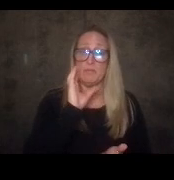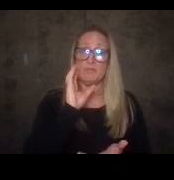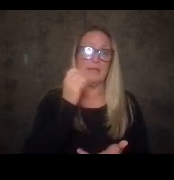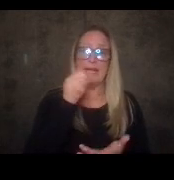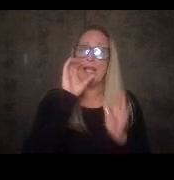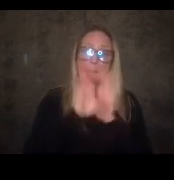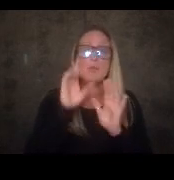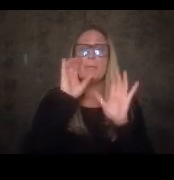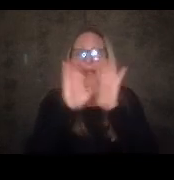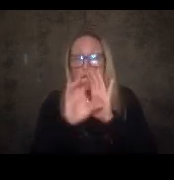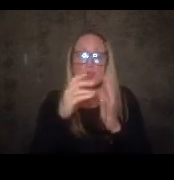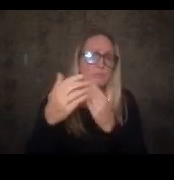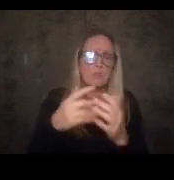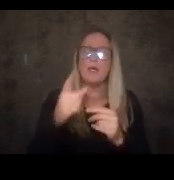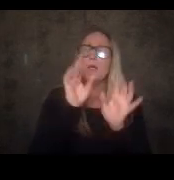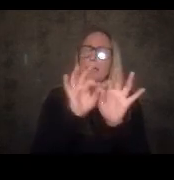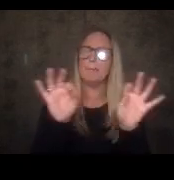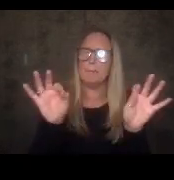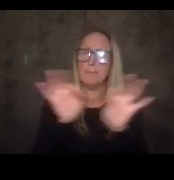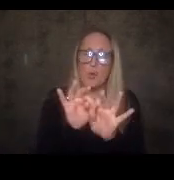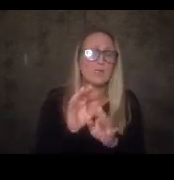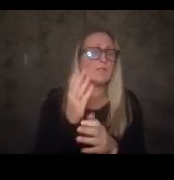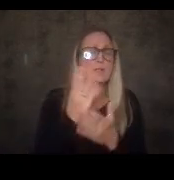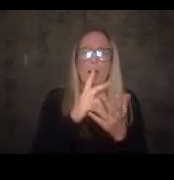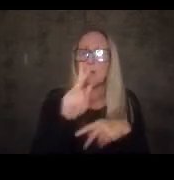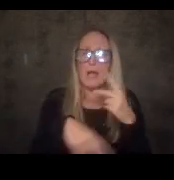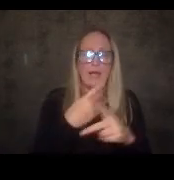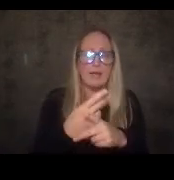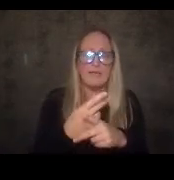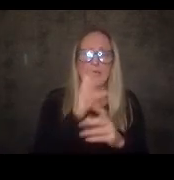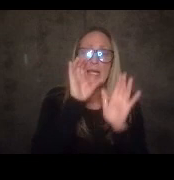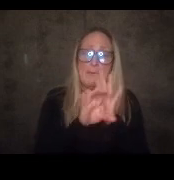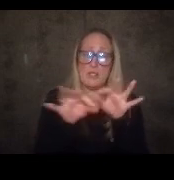It's is super important to make sure there is some sort of image description for it.